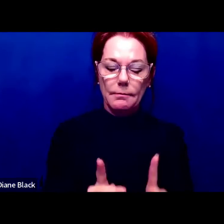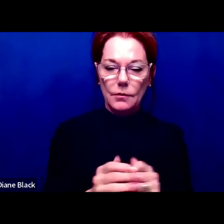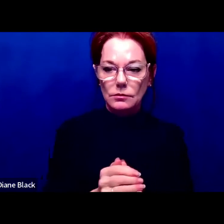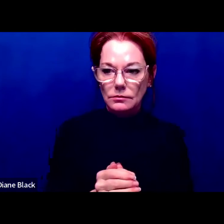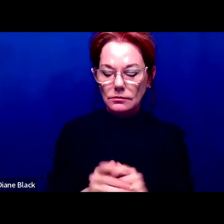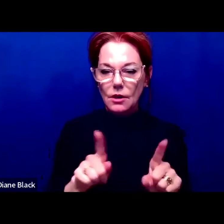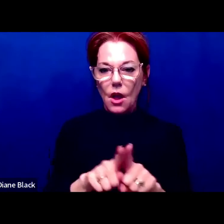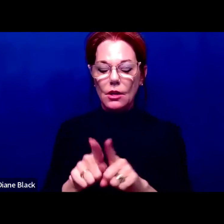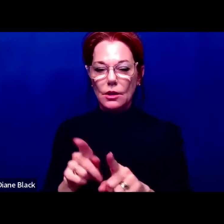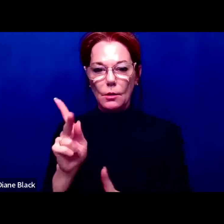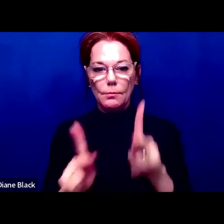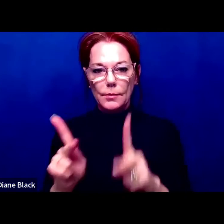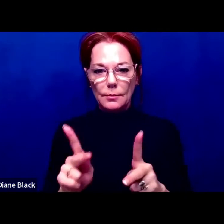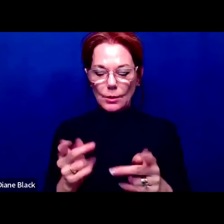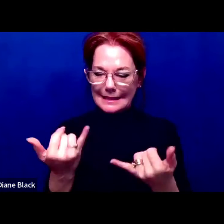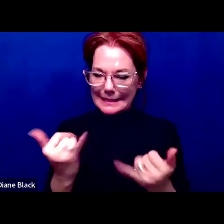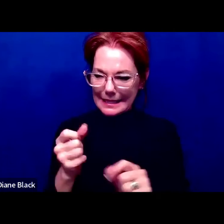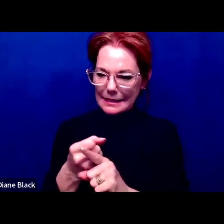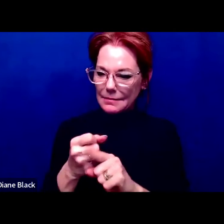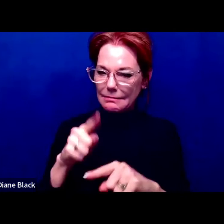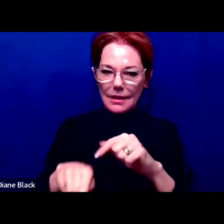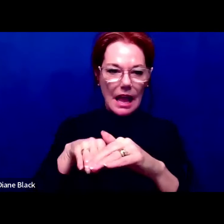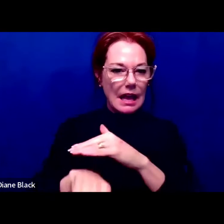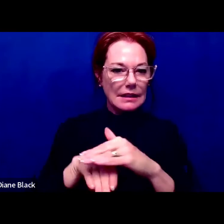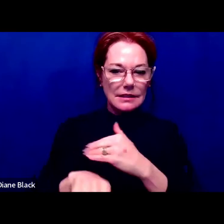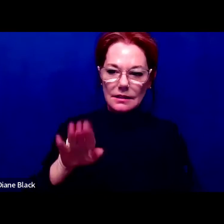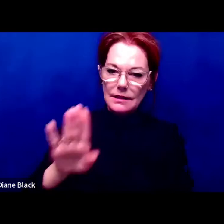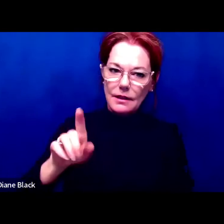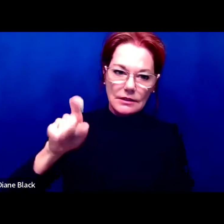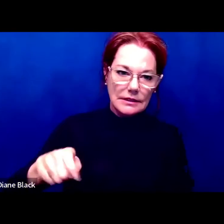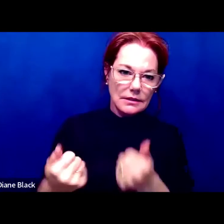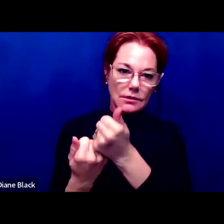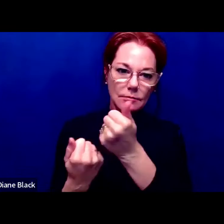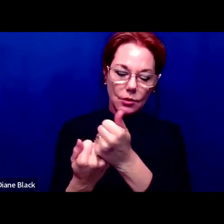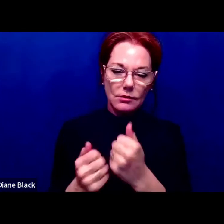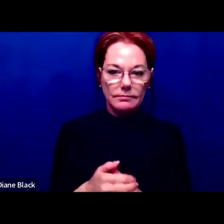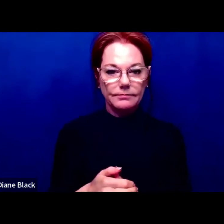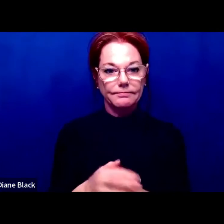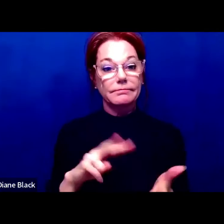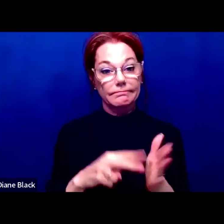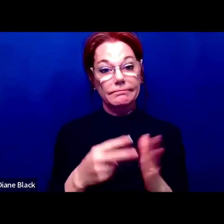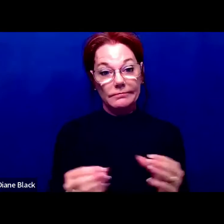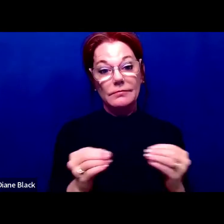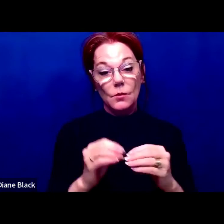not able to access the support they need. We do have work to do work that can lead to systems